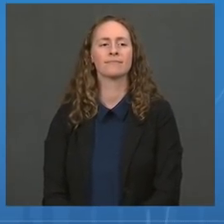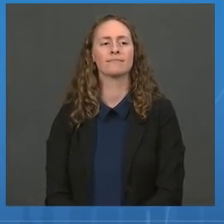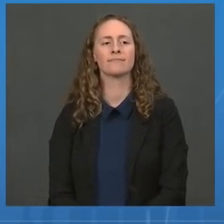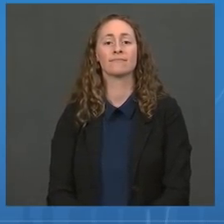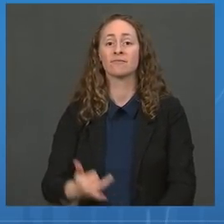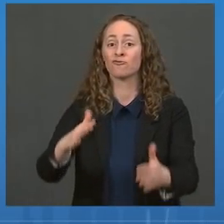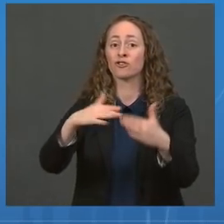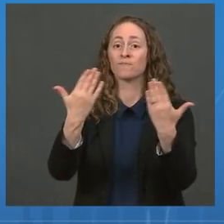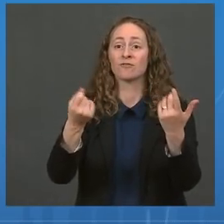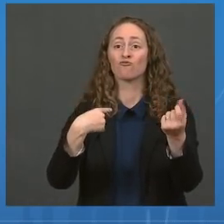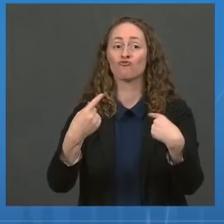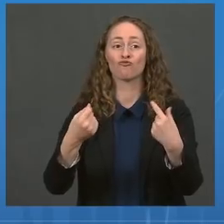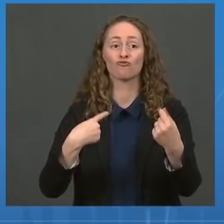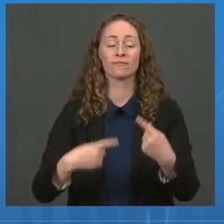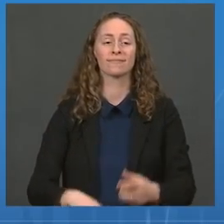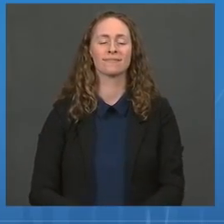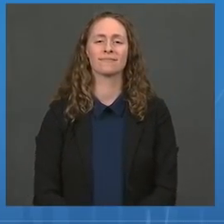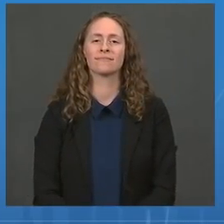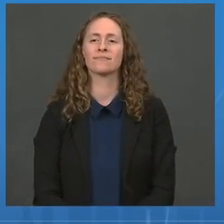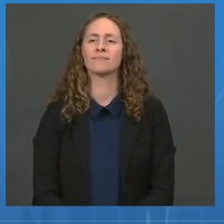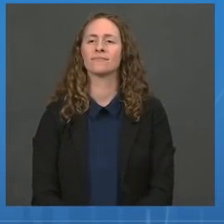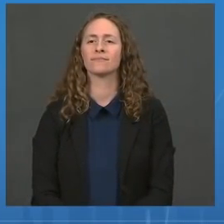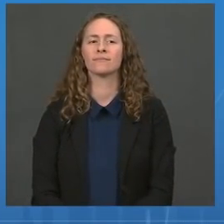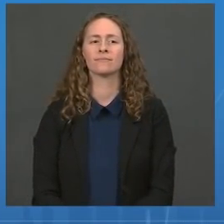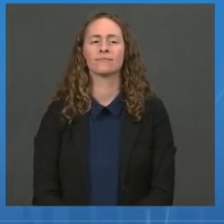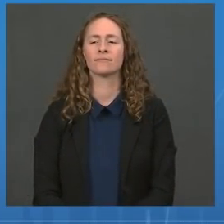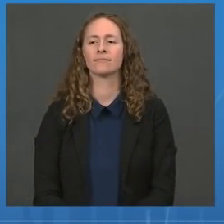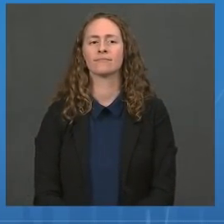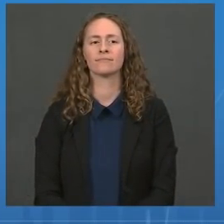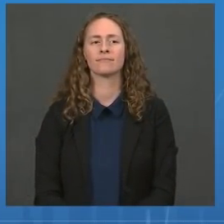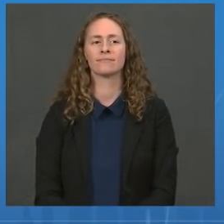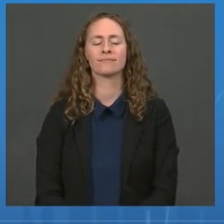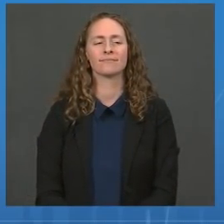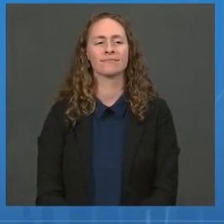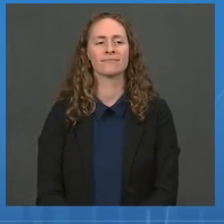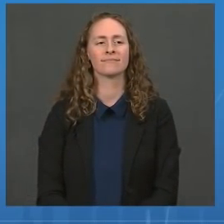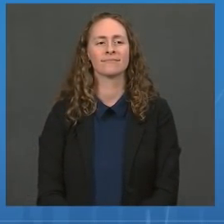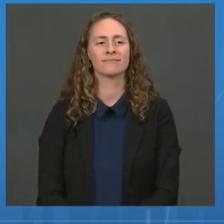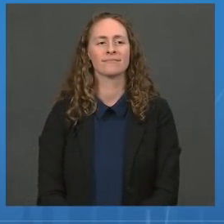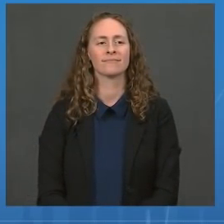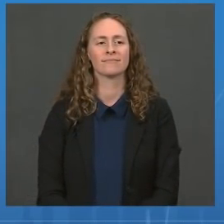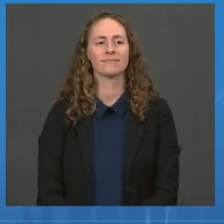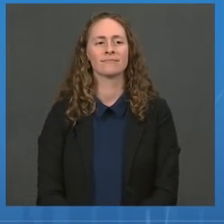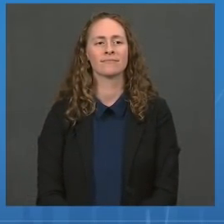Kevin. Moderator: Thanks, Jeff. A reminder to keep your question to one question.